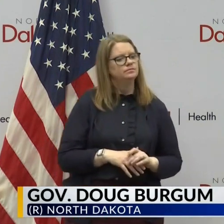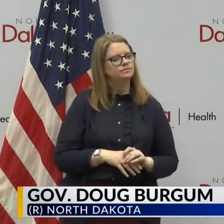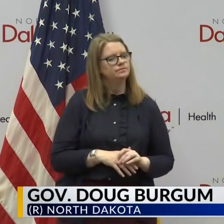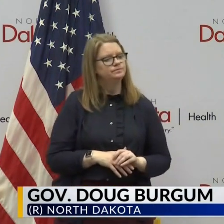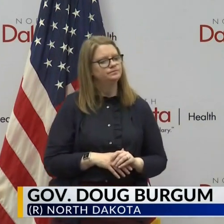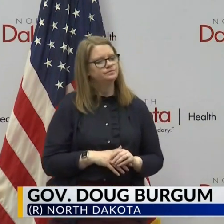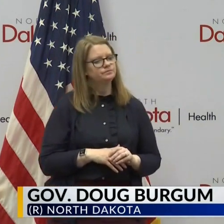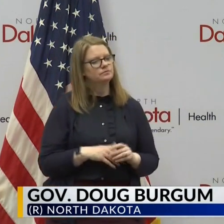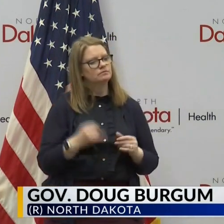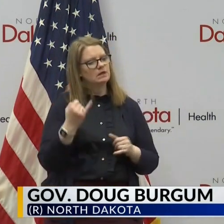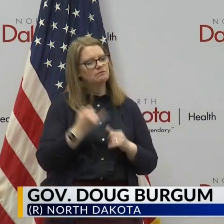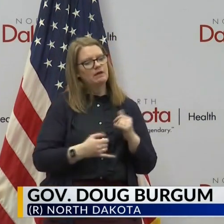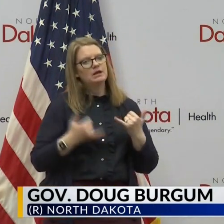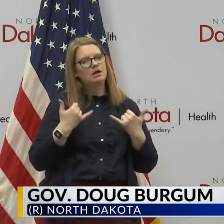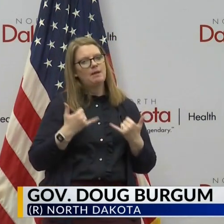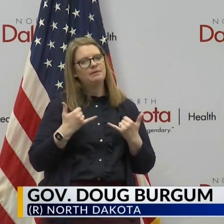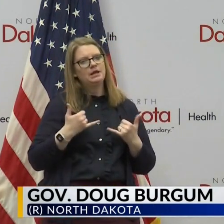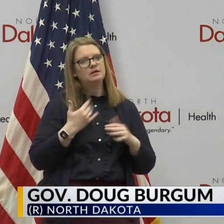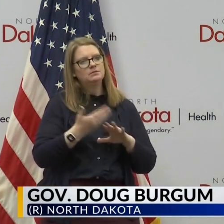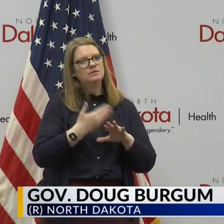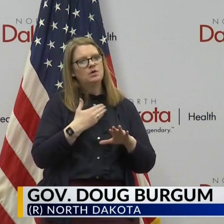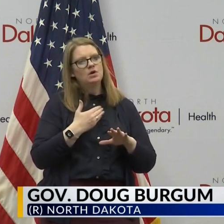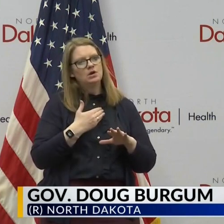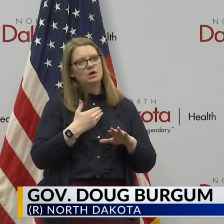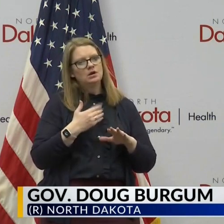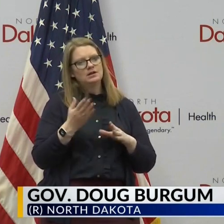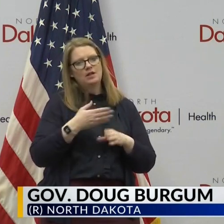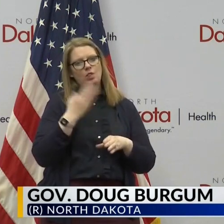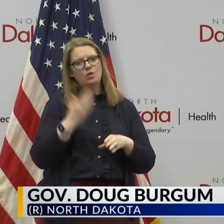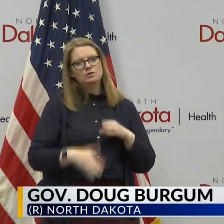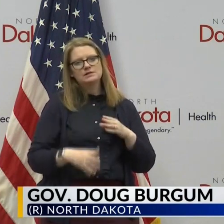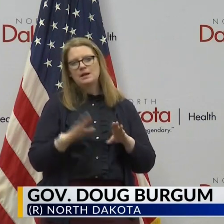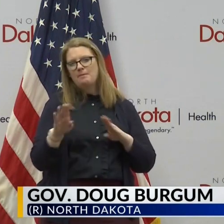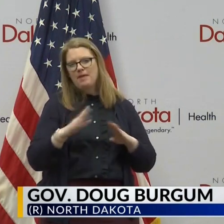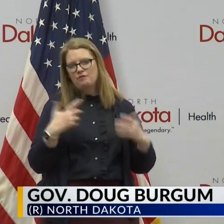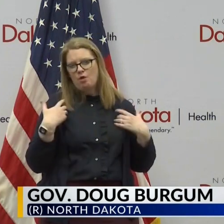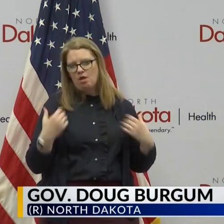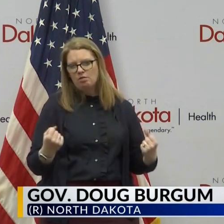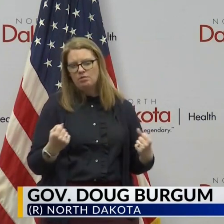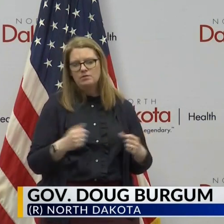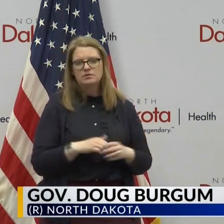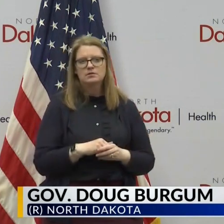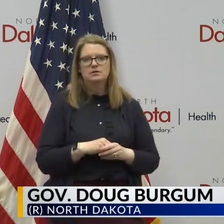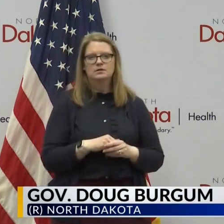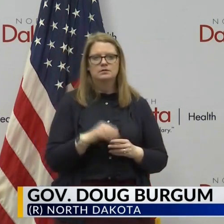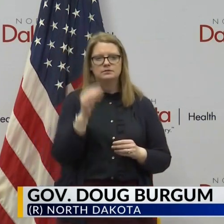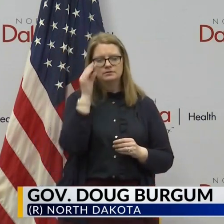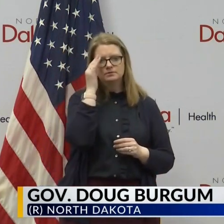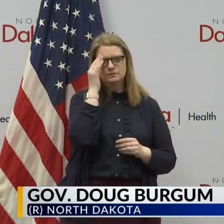AND LIMIT ADDITIONAL STRESSORS TO THE EMERGENCY RESPONDERS.